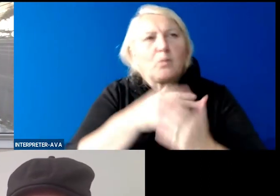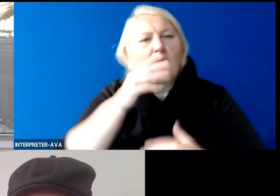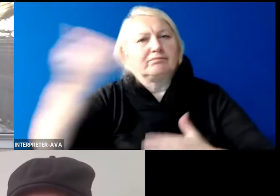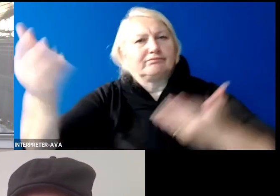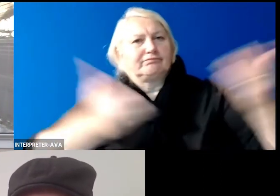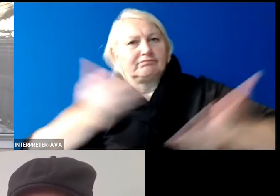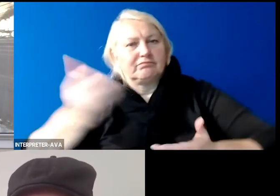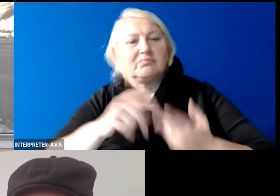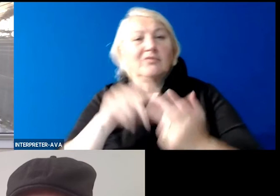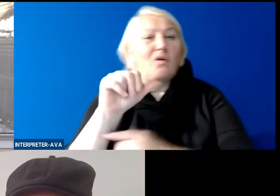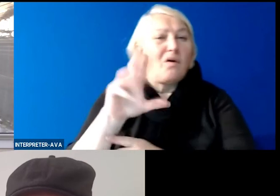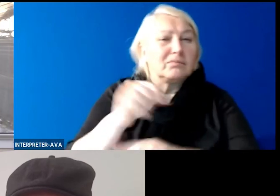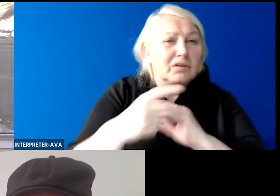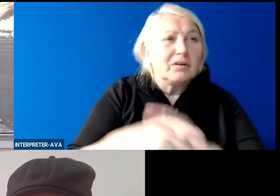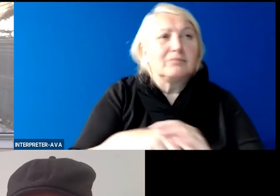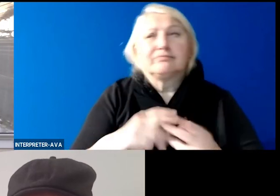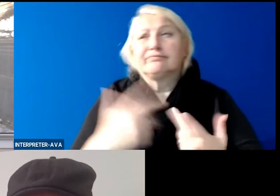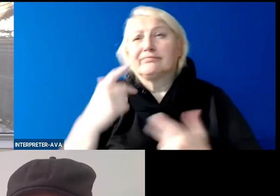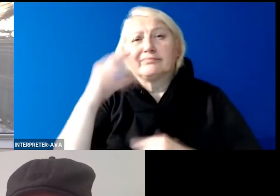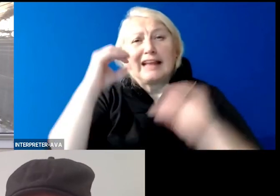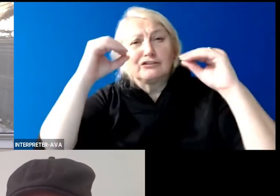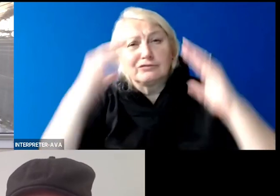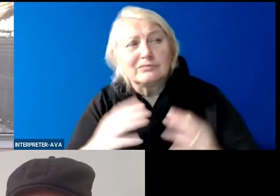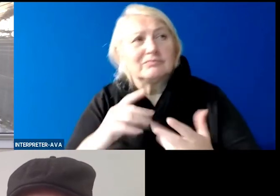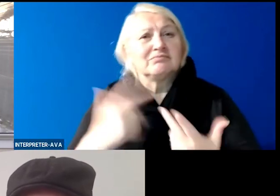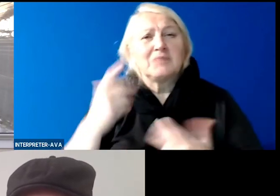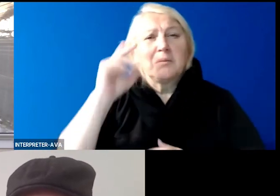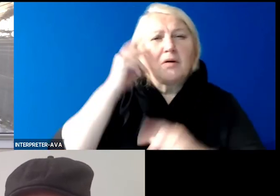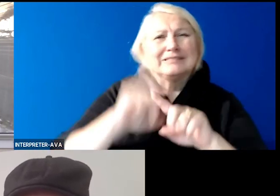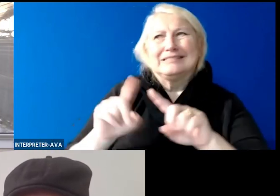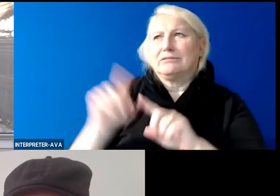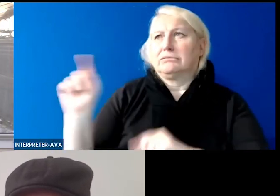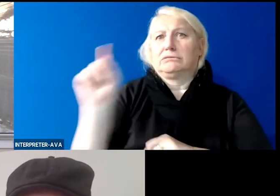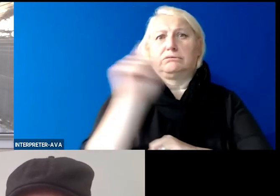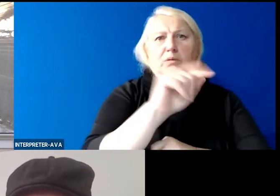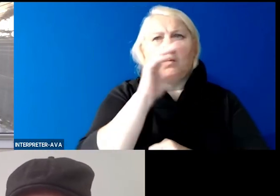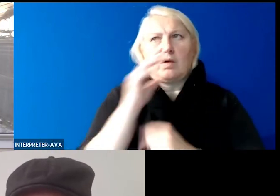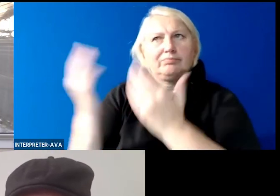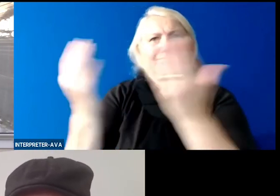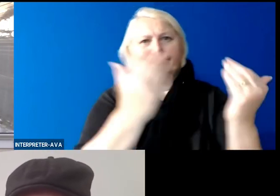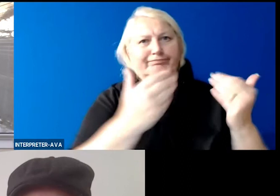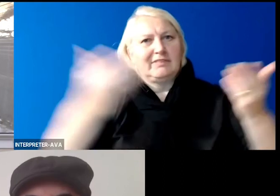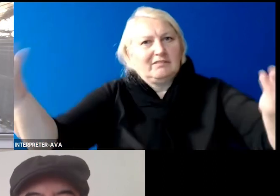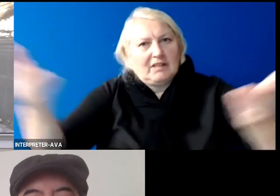educators, politicians, and others on the basis that they commit to supporting the